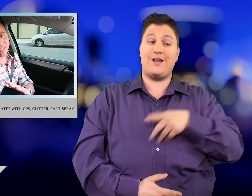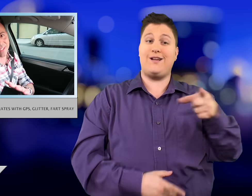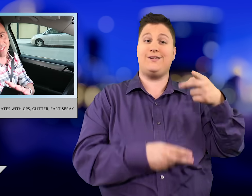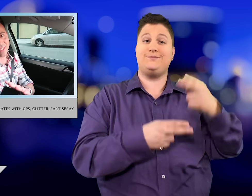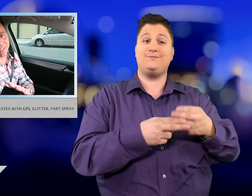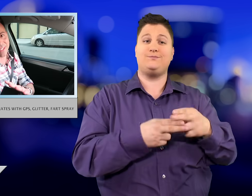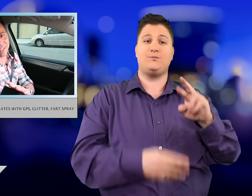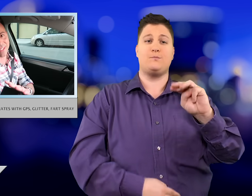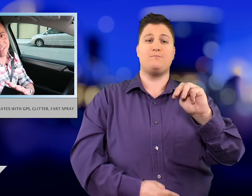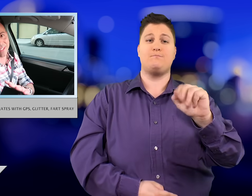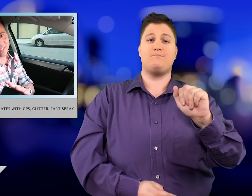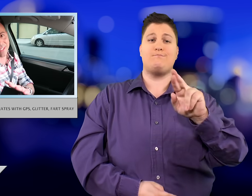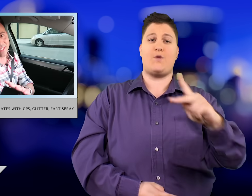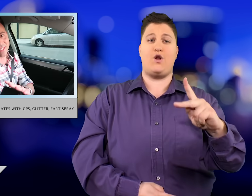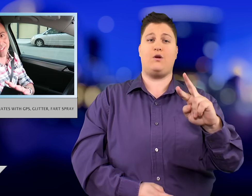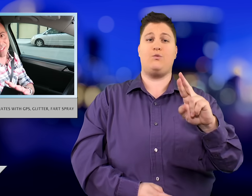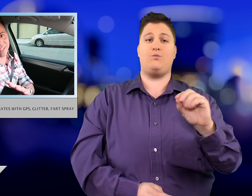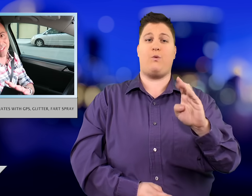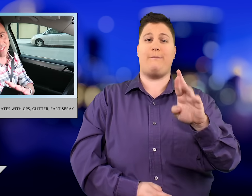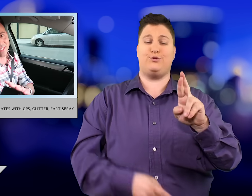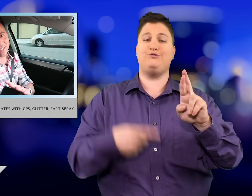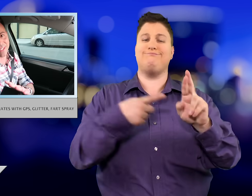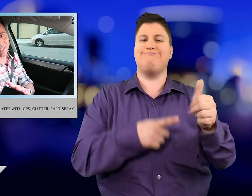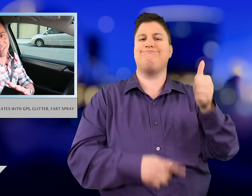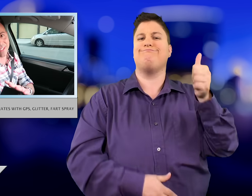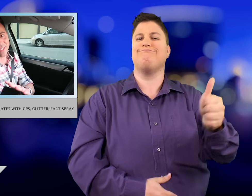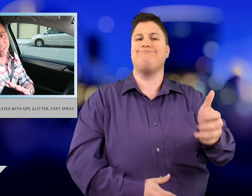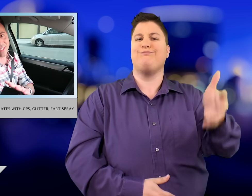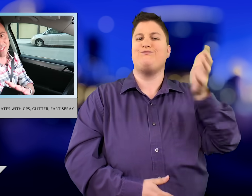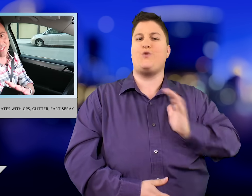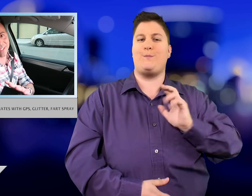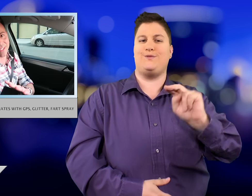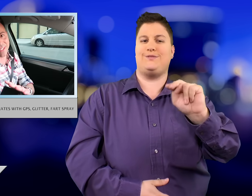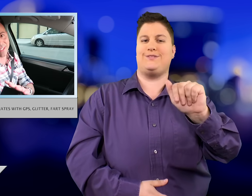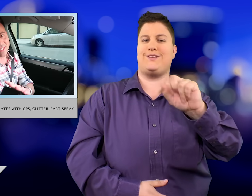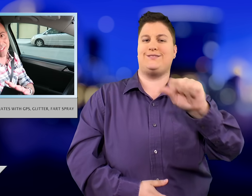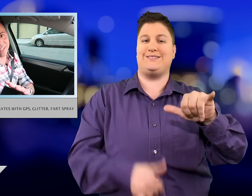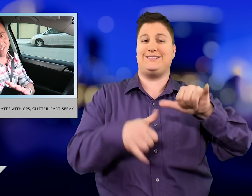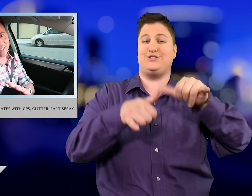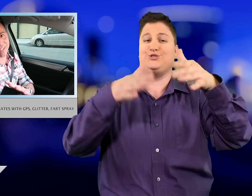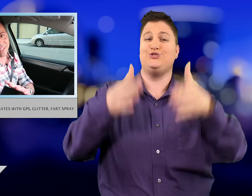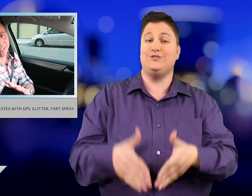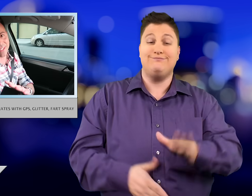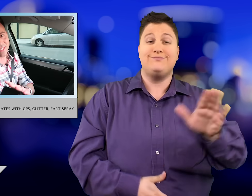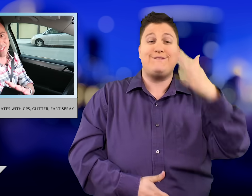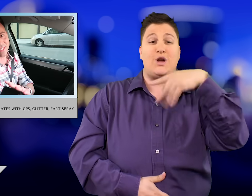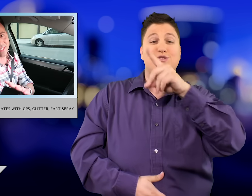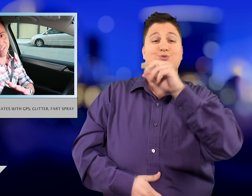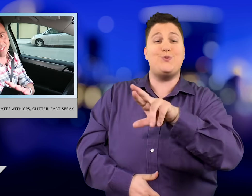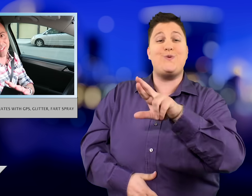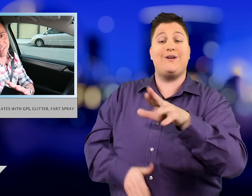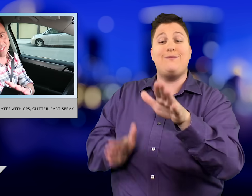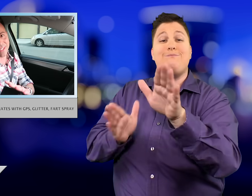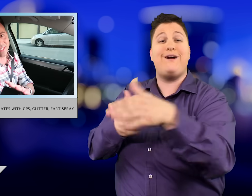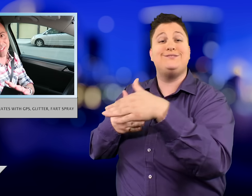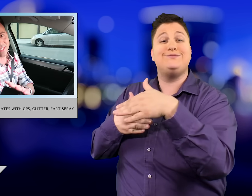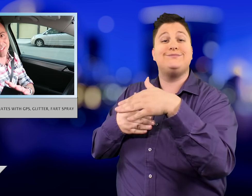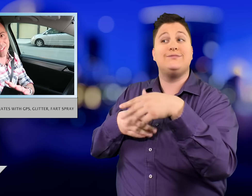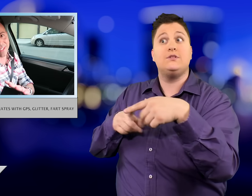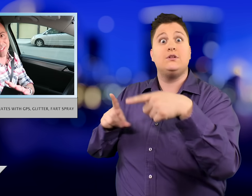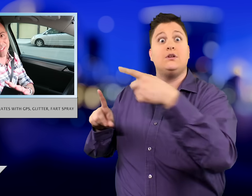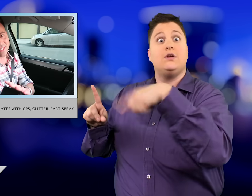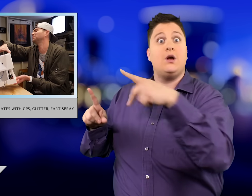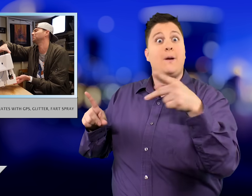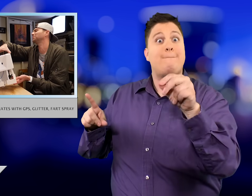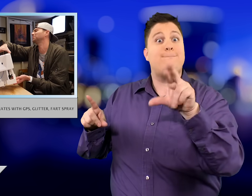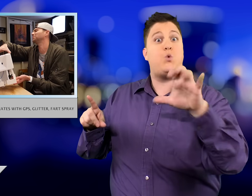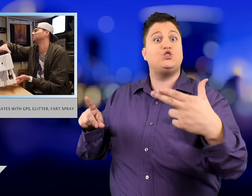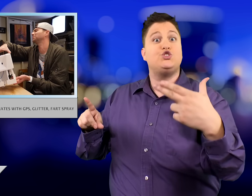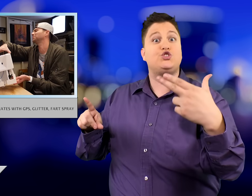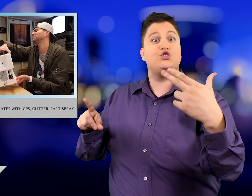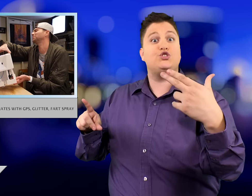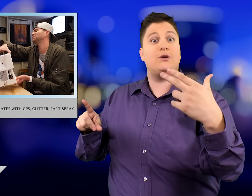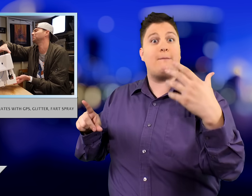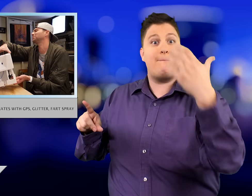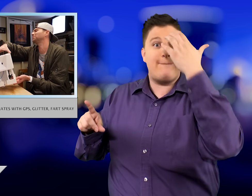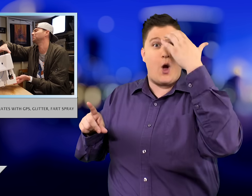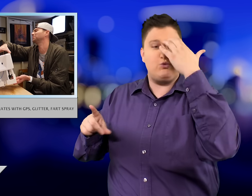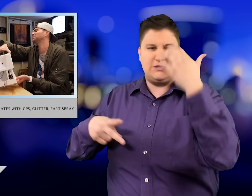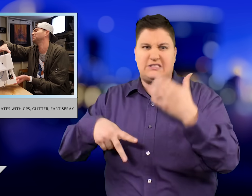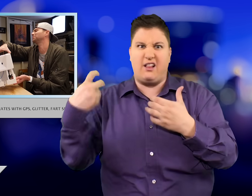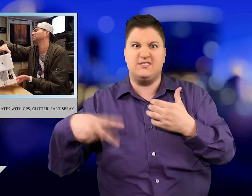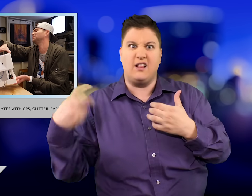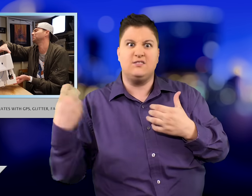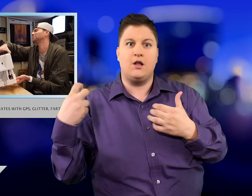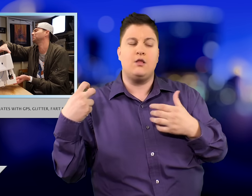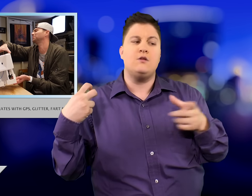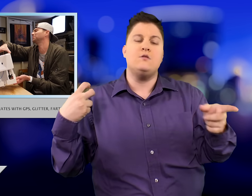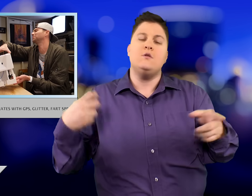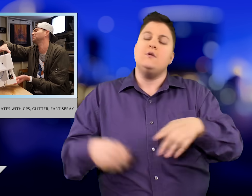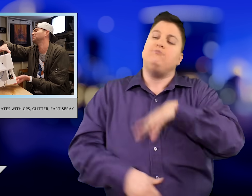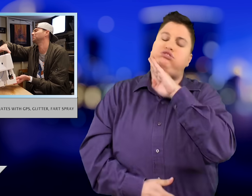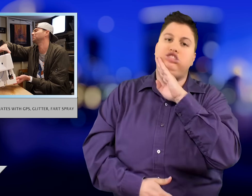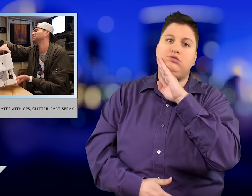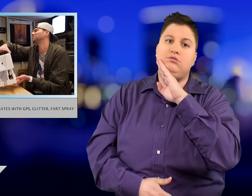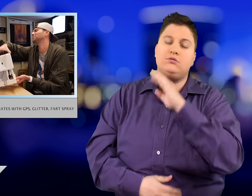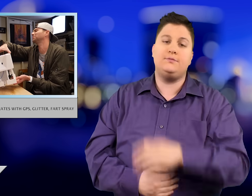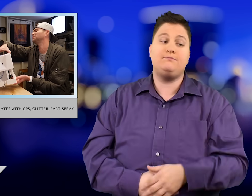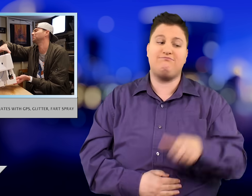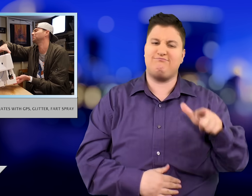Mark Rober, a former NASA engineer, had enough of porch pirates stealing packages from his front door.